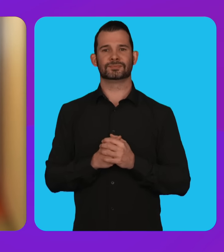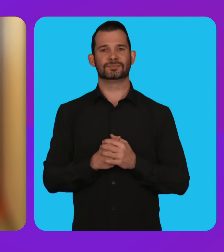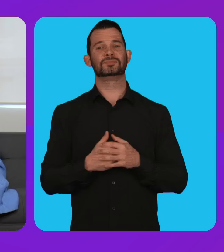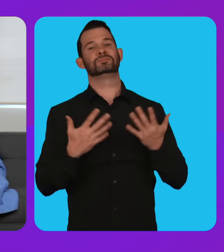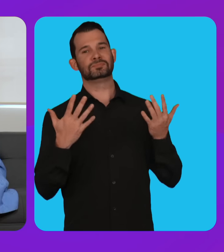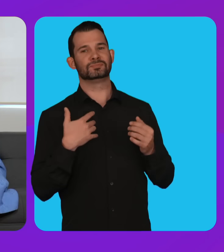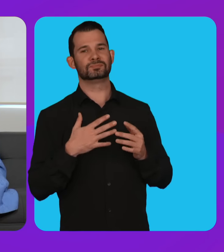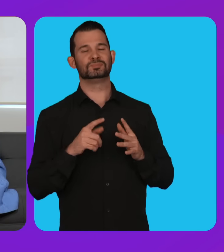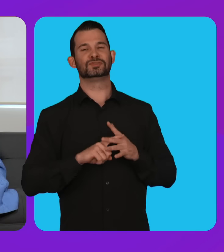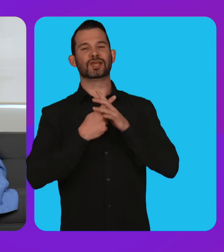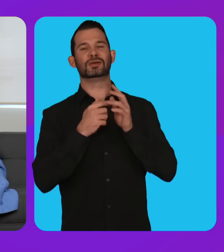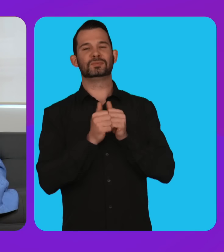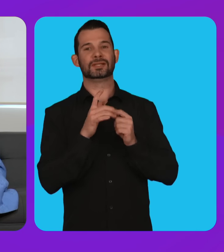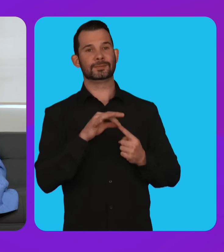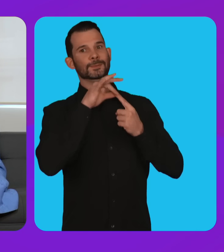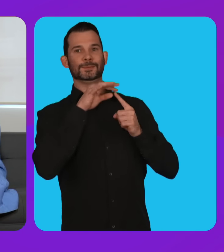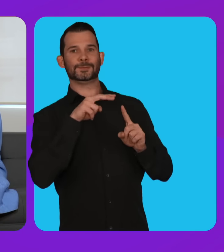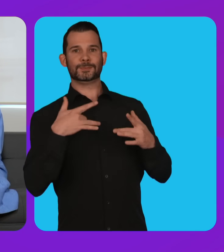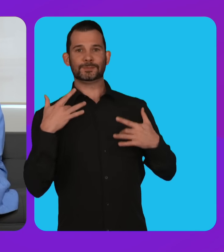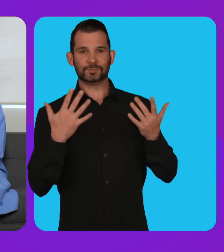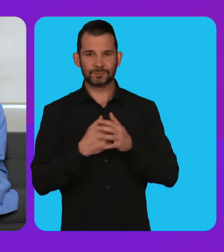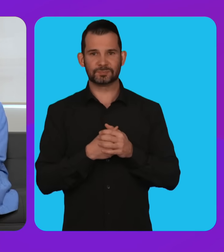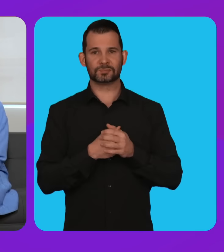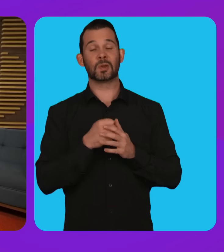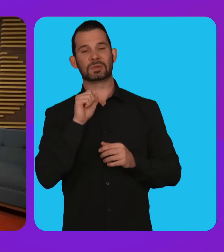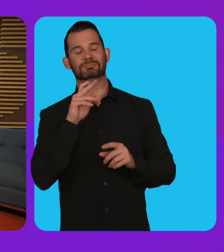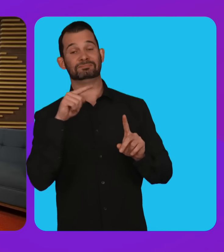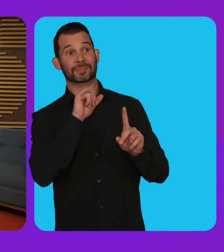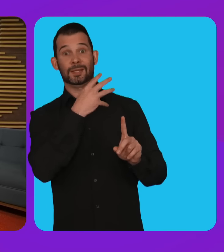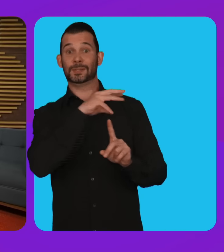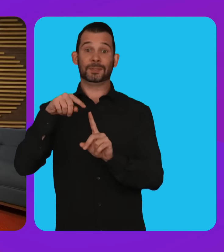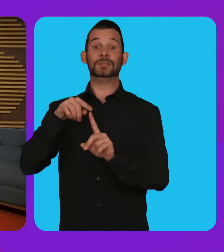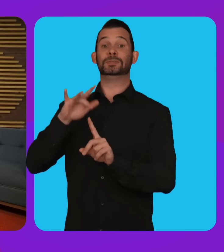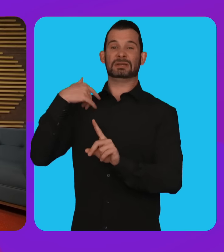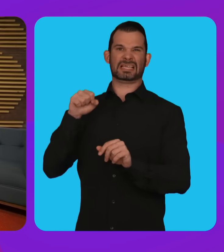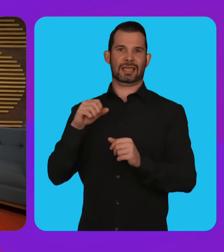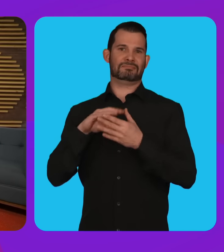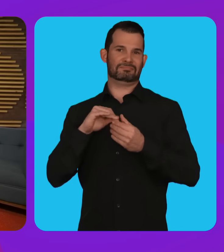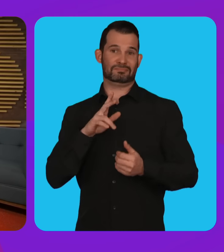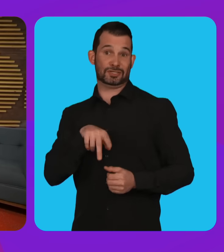Let's start with the highlights. OK, the highlights I can speak from personally.